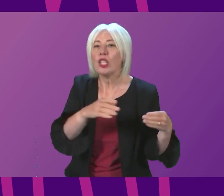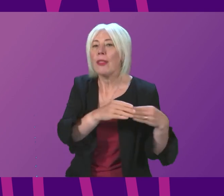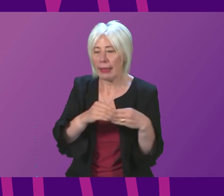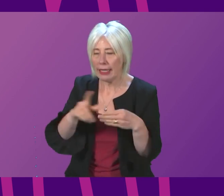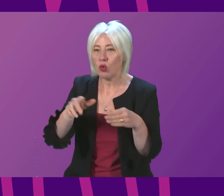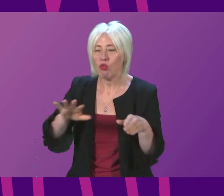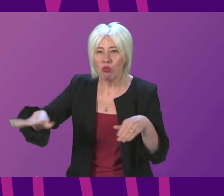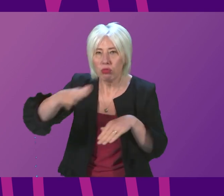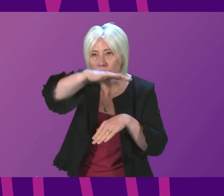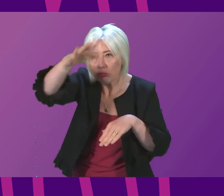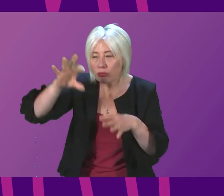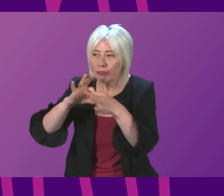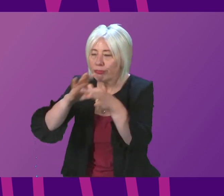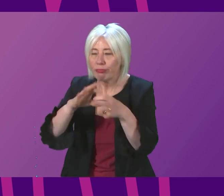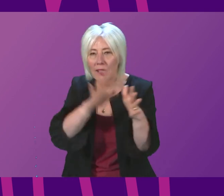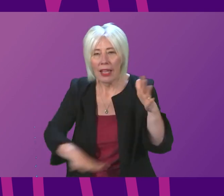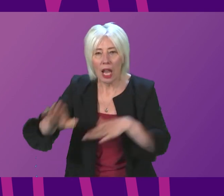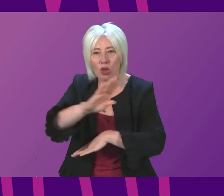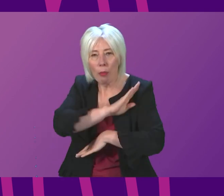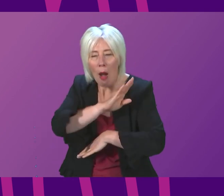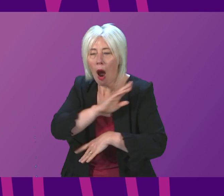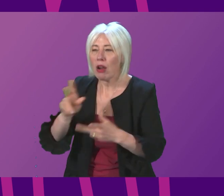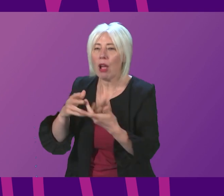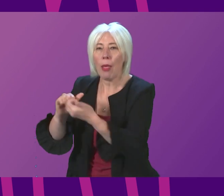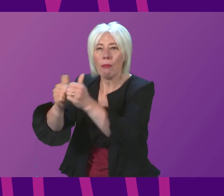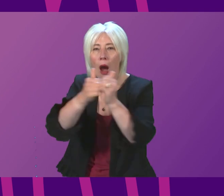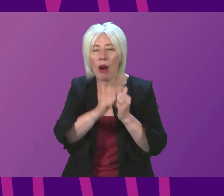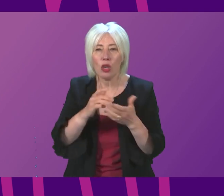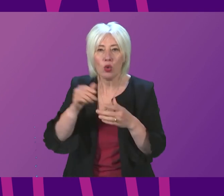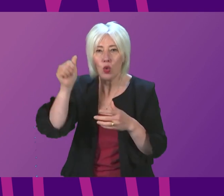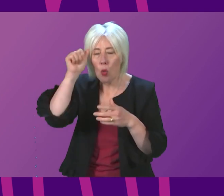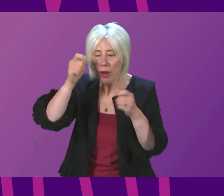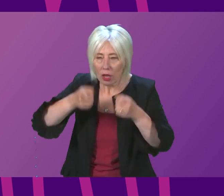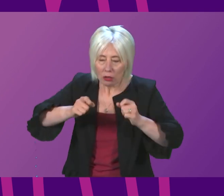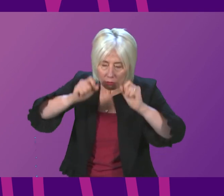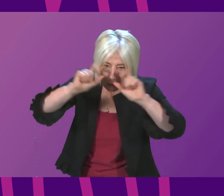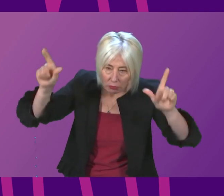It works with the national parks and other key partners on raising awareness of the Scottish outdoor access code.